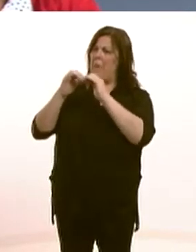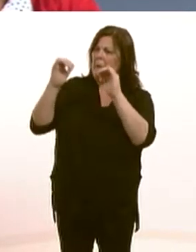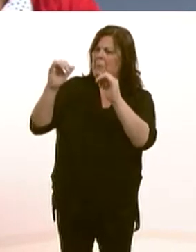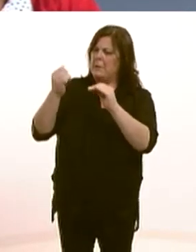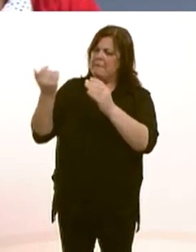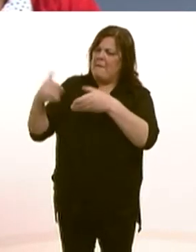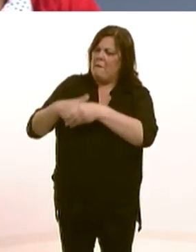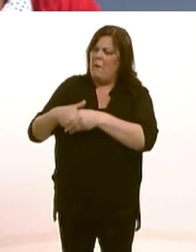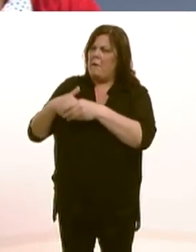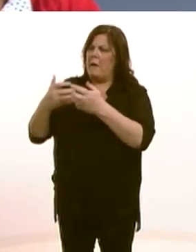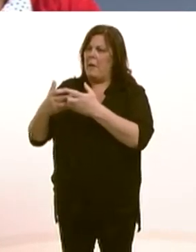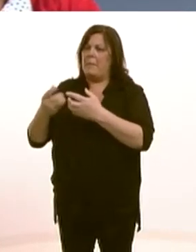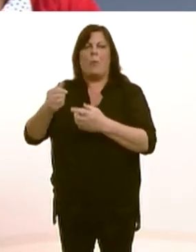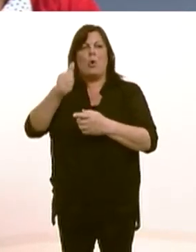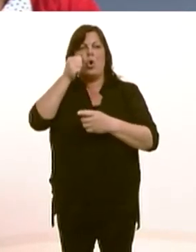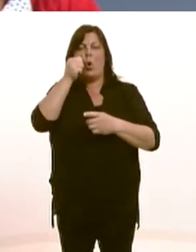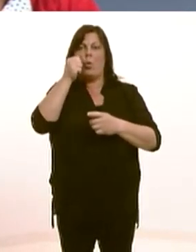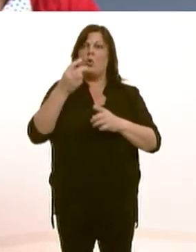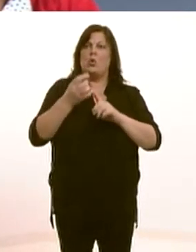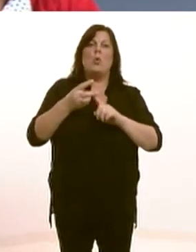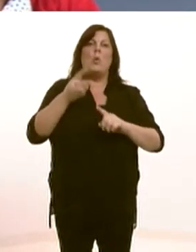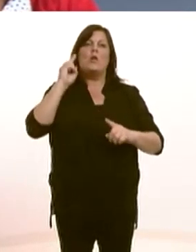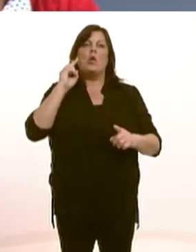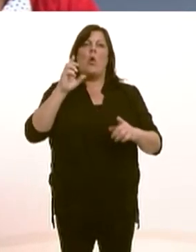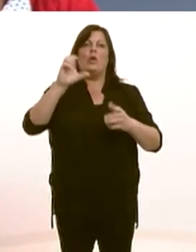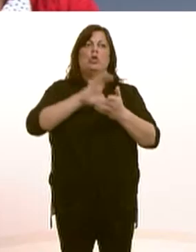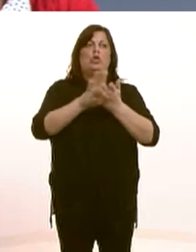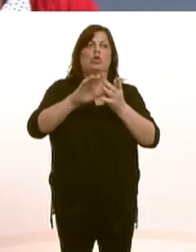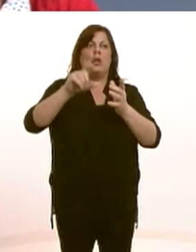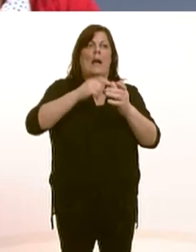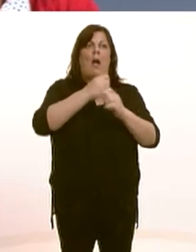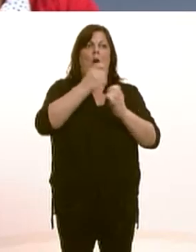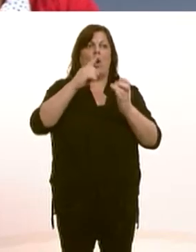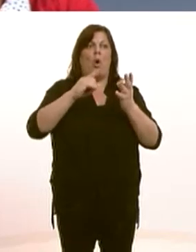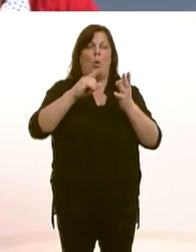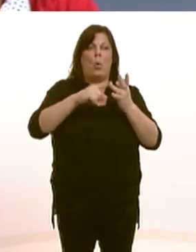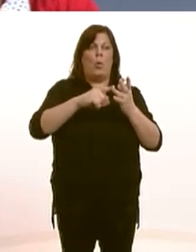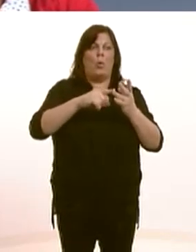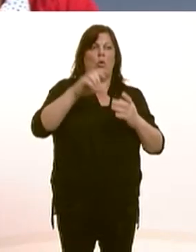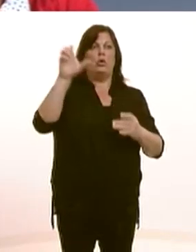Two weeks ago in Chicago you said that Wales cannot afford to beóand these are your wordsó